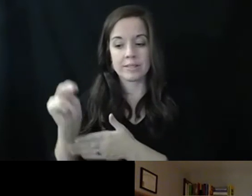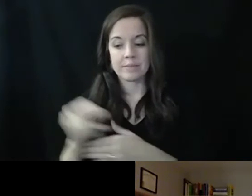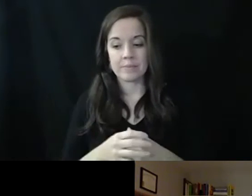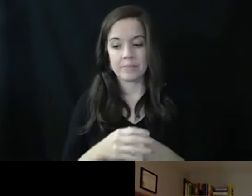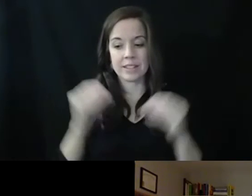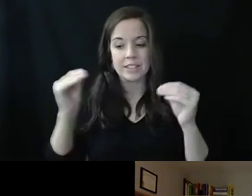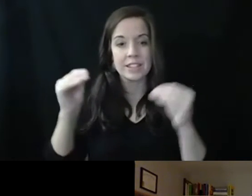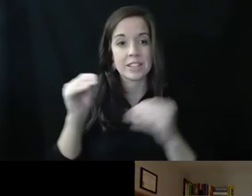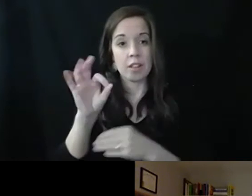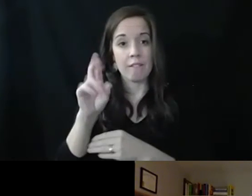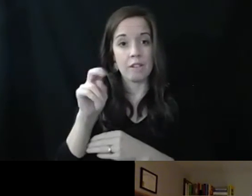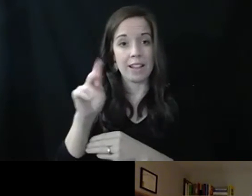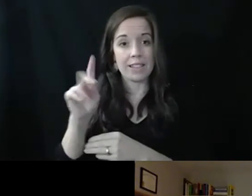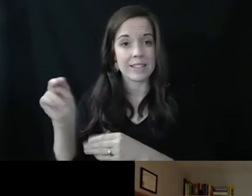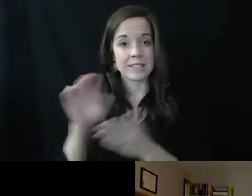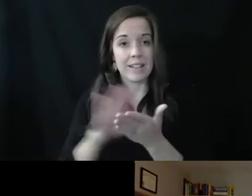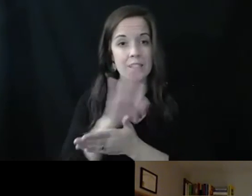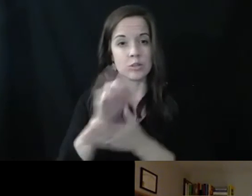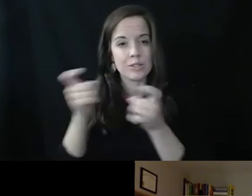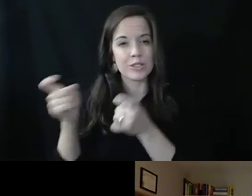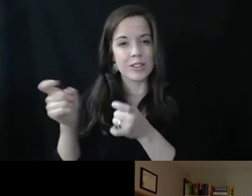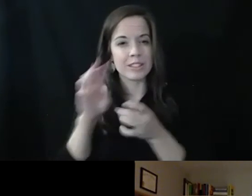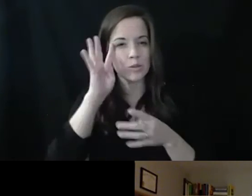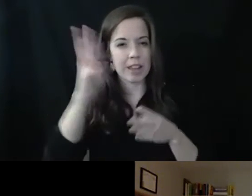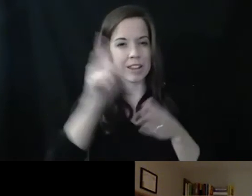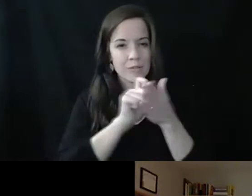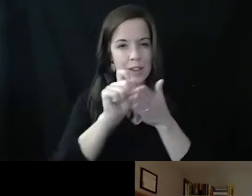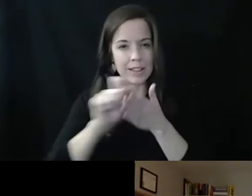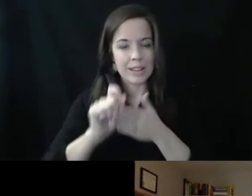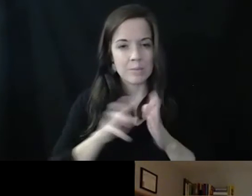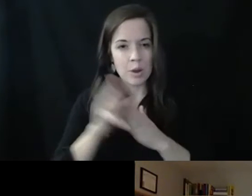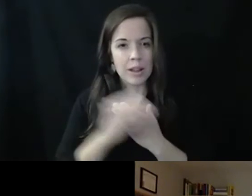College, where she directs the creative writing program and the Carlson-Stauffer visiting writers’